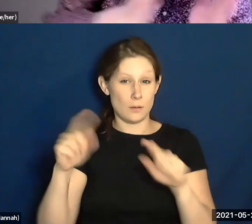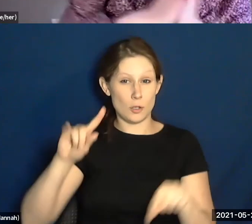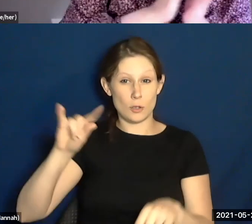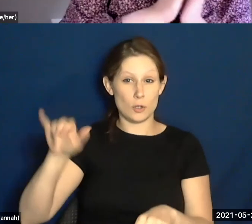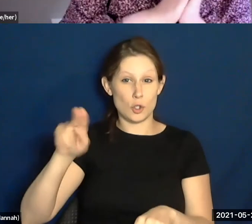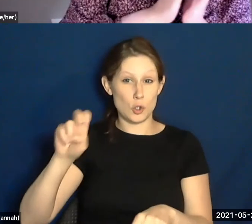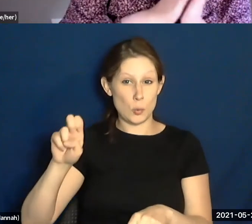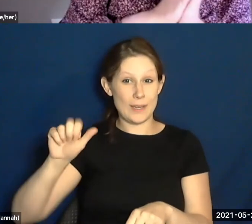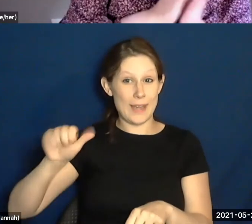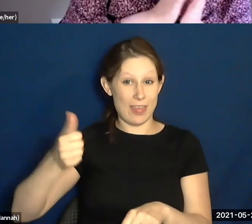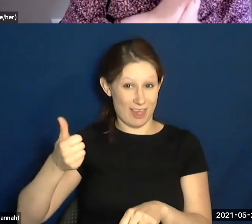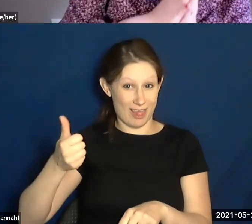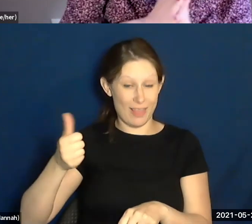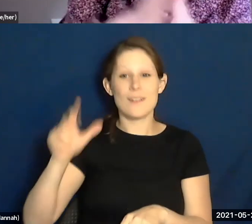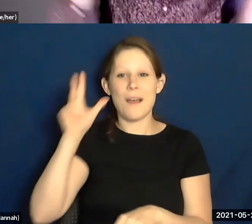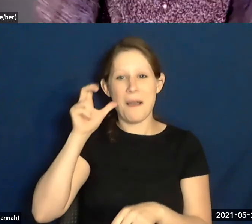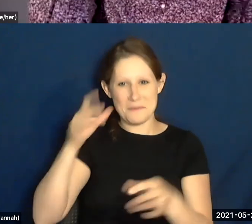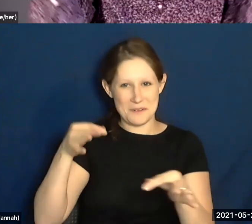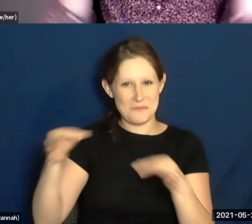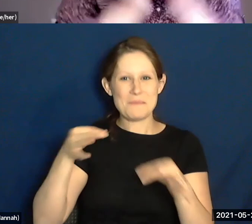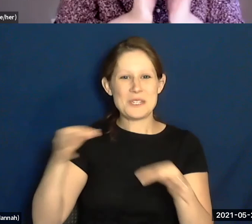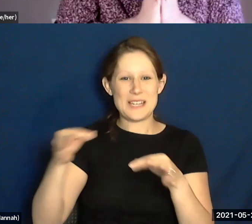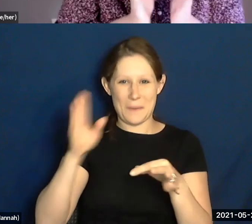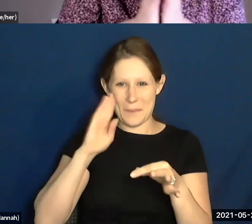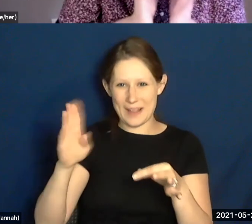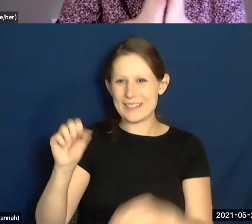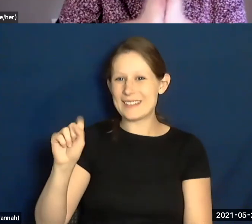when we have audio description, as St. Louis Shakespeare festival.